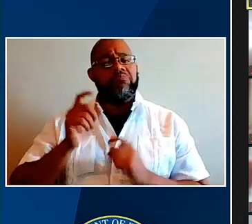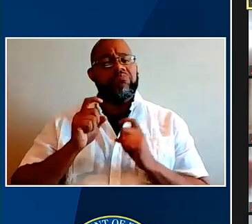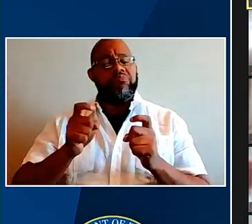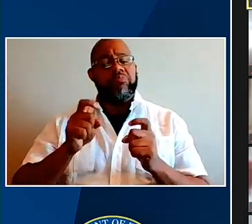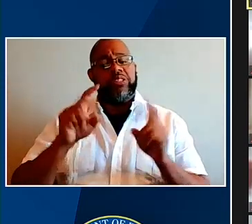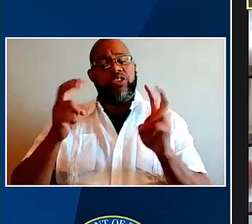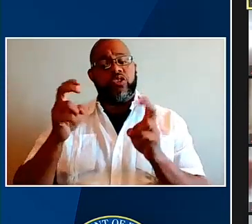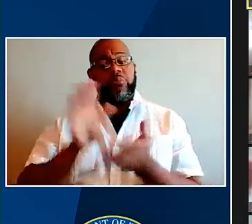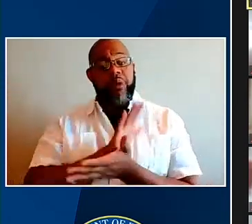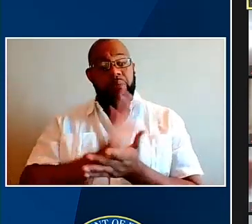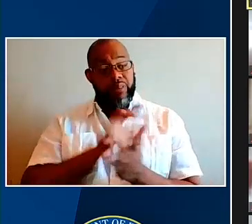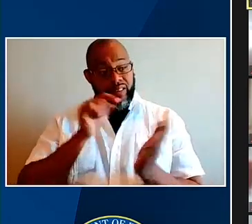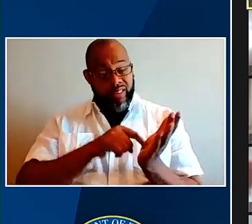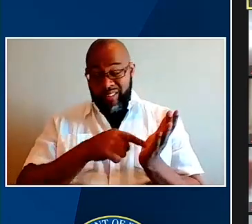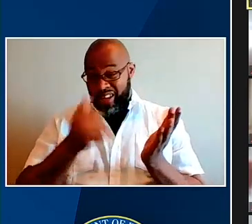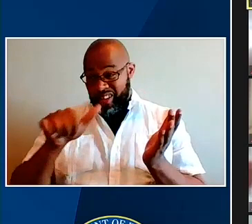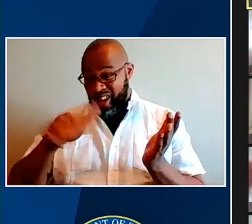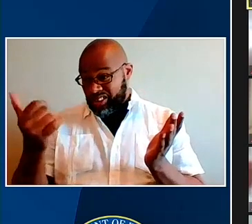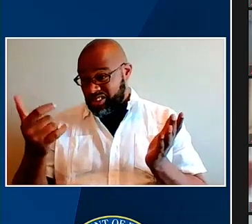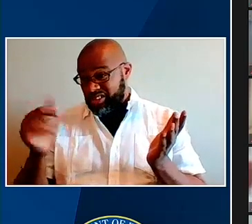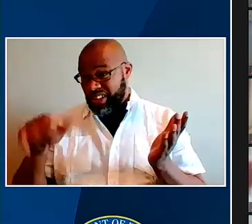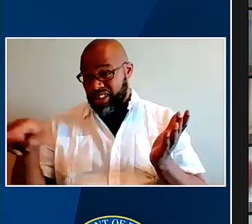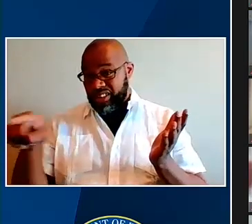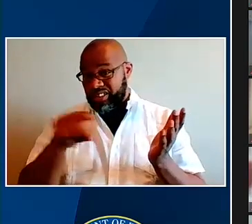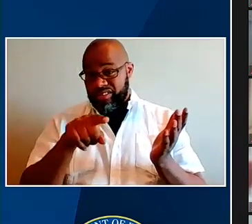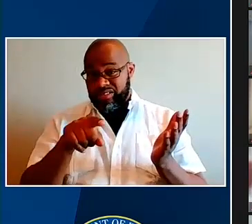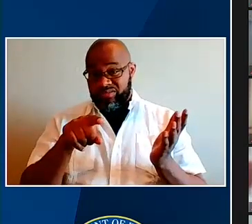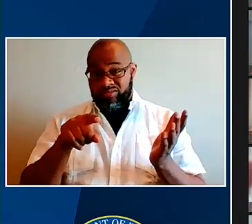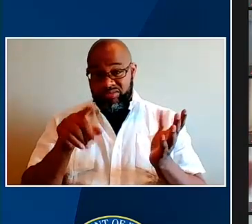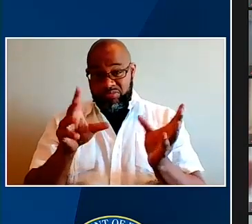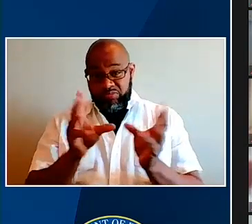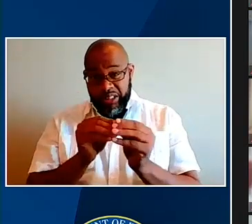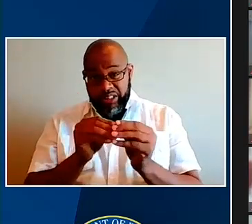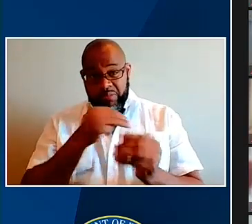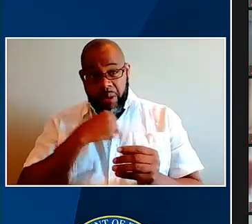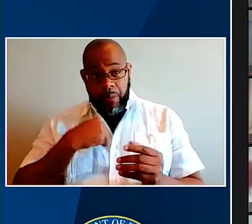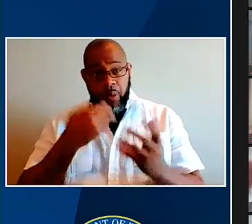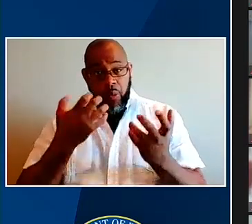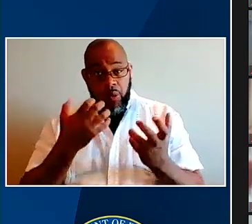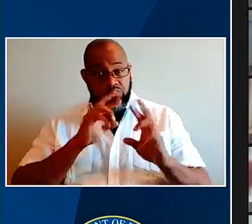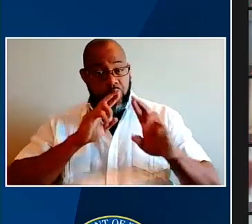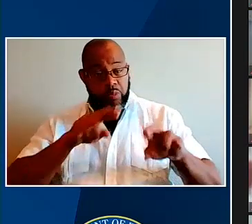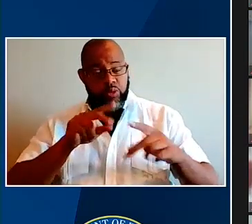anything that the caucus members would like to report out to the group if they